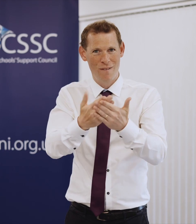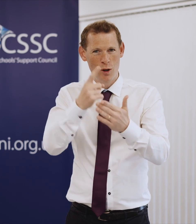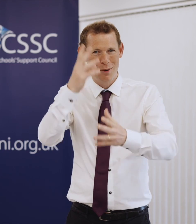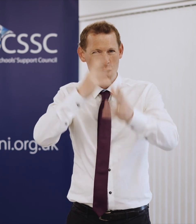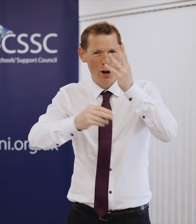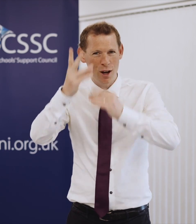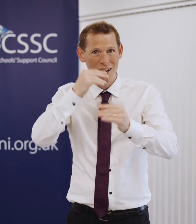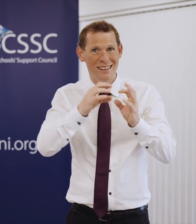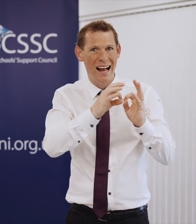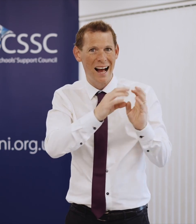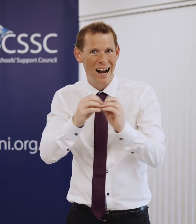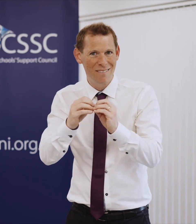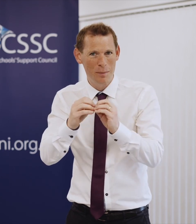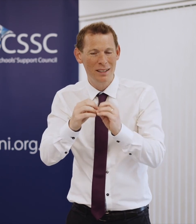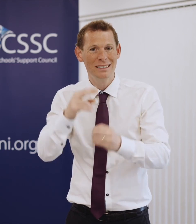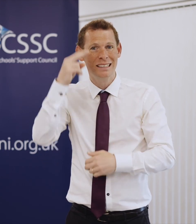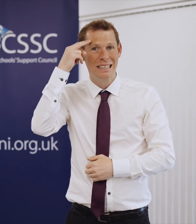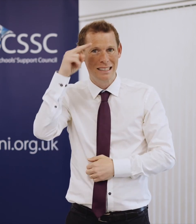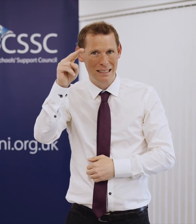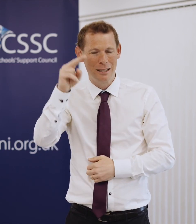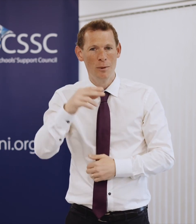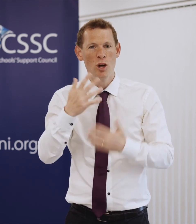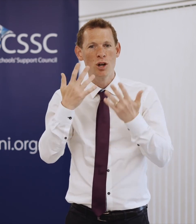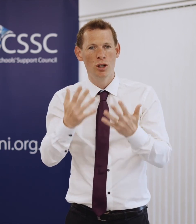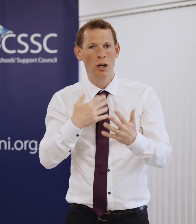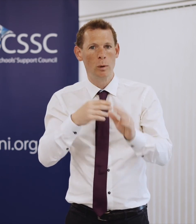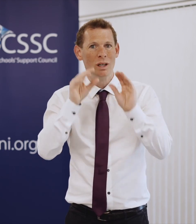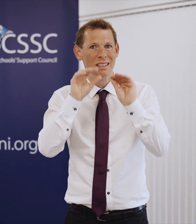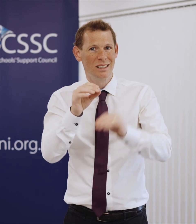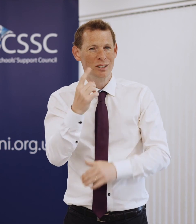Good. So far, what we've learned is the alphabet in sign language and how to